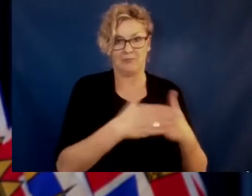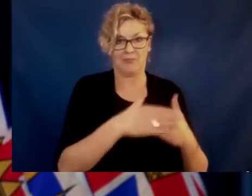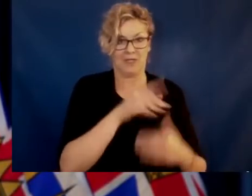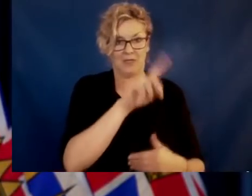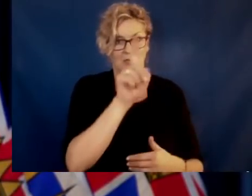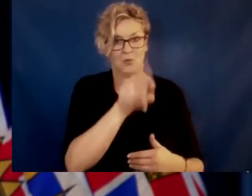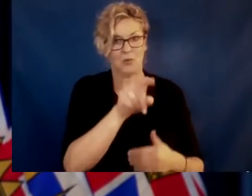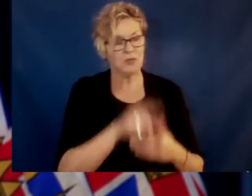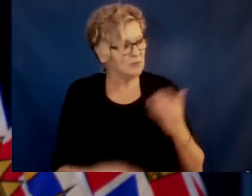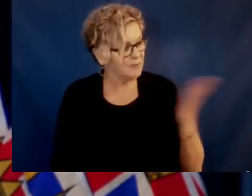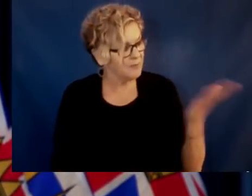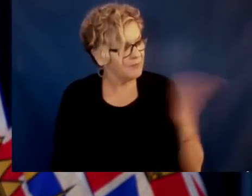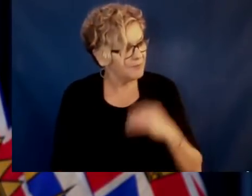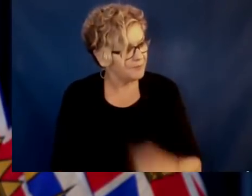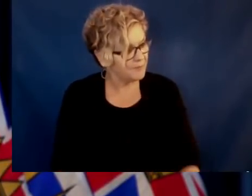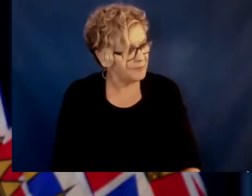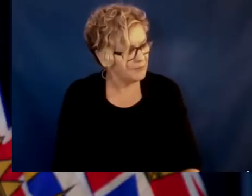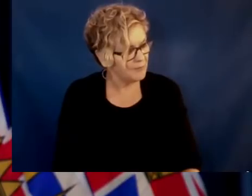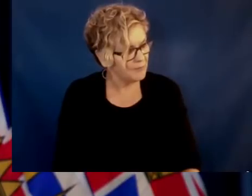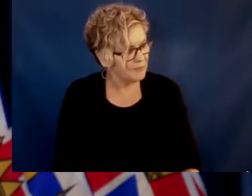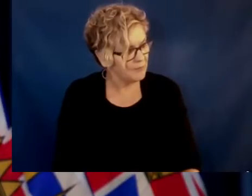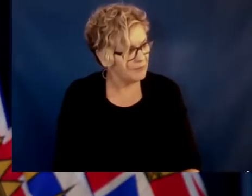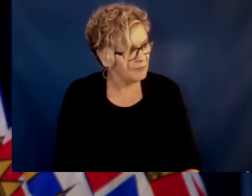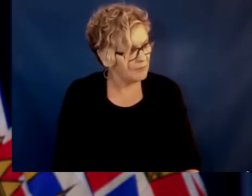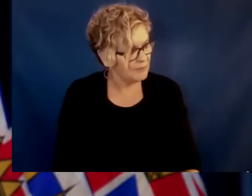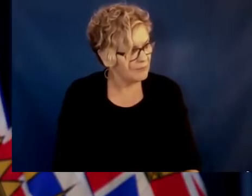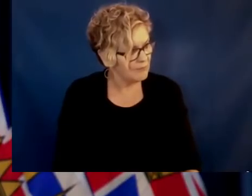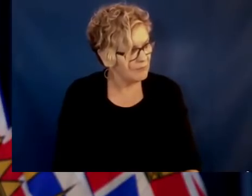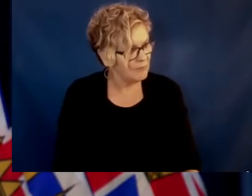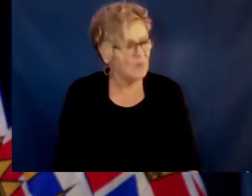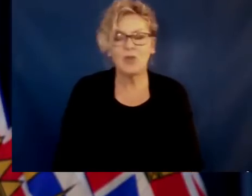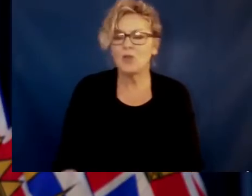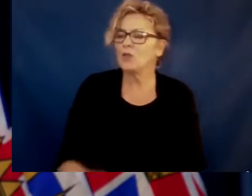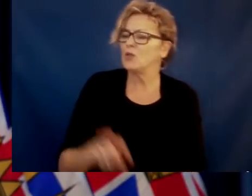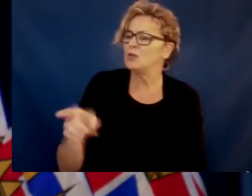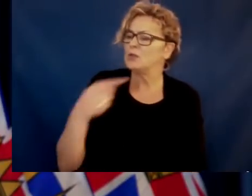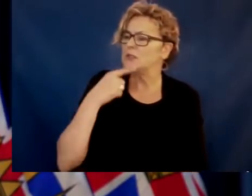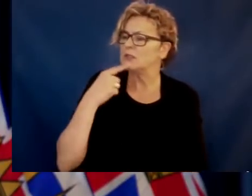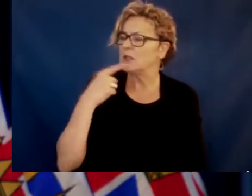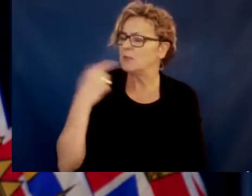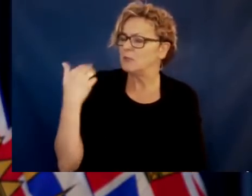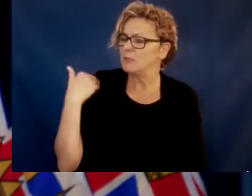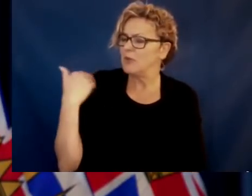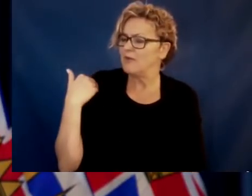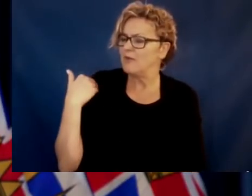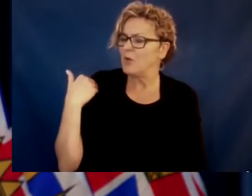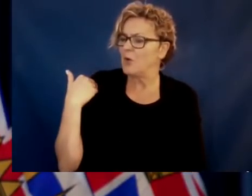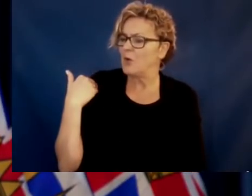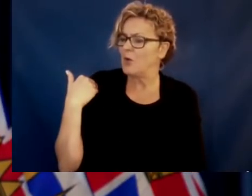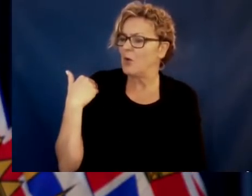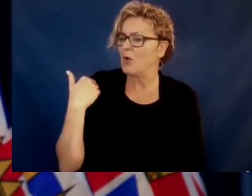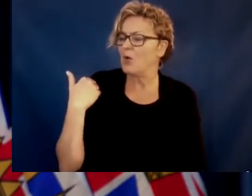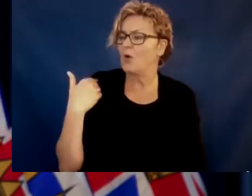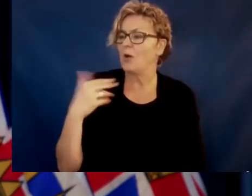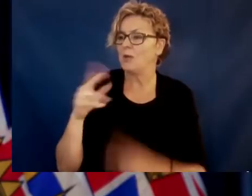COVID-19, they're trans transmitting to either nobody else or one person, the new cases we're seeing